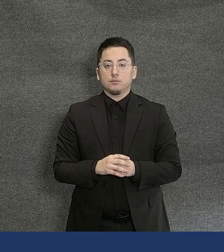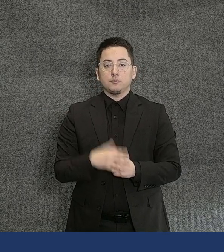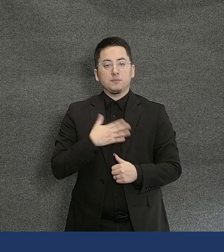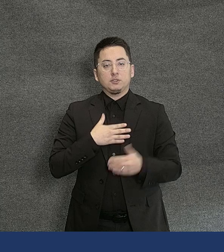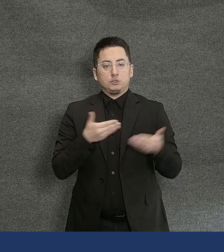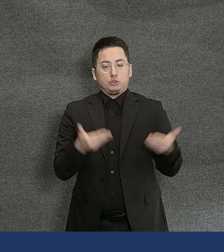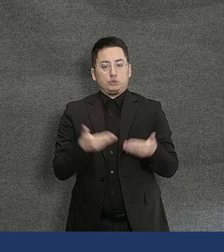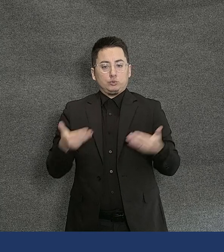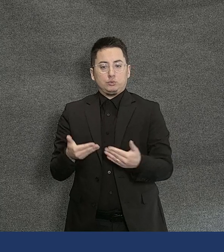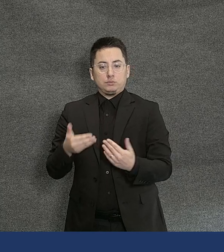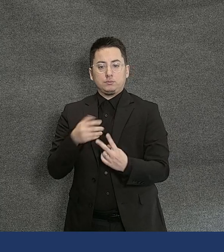going on at the state level.